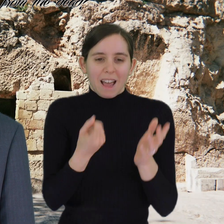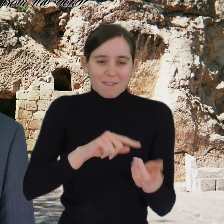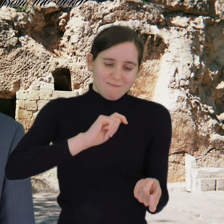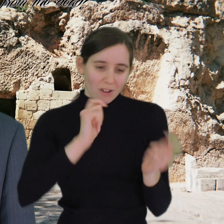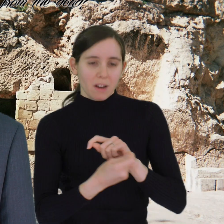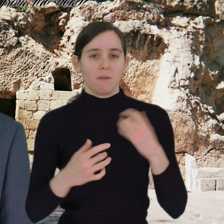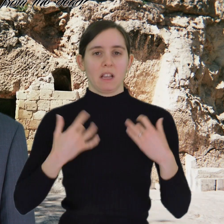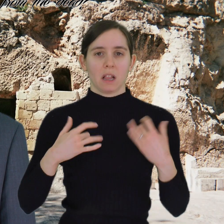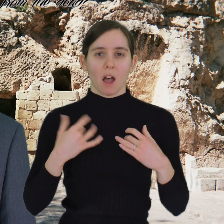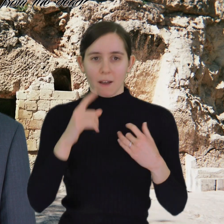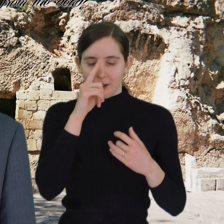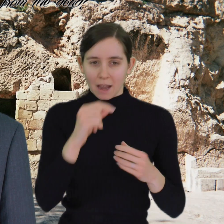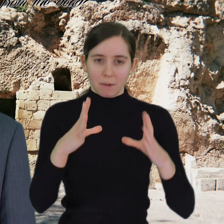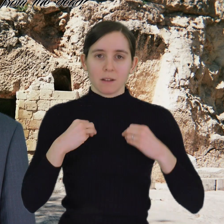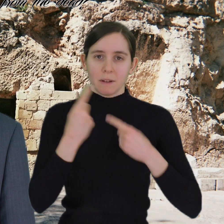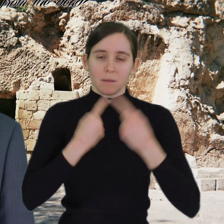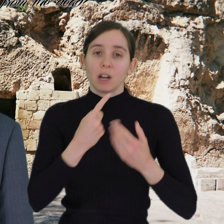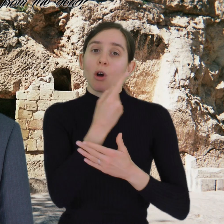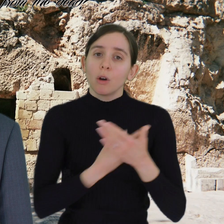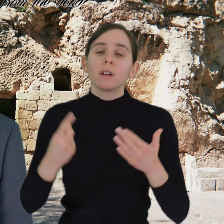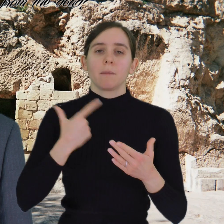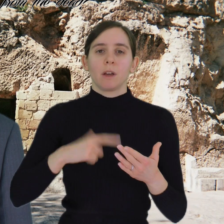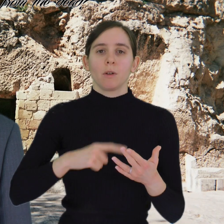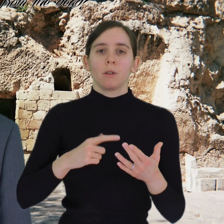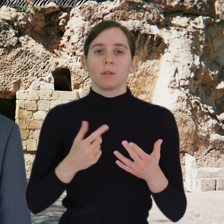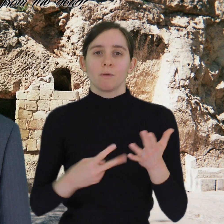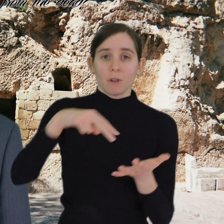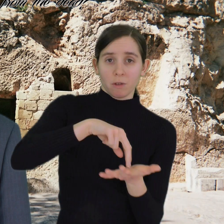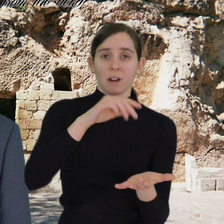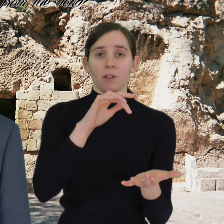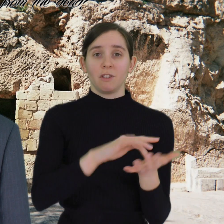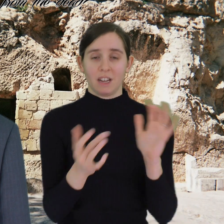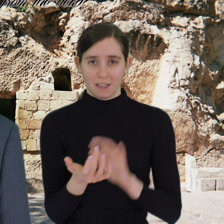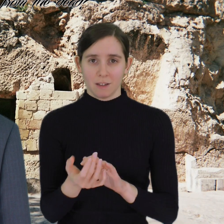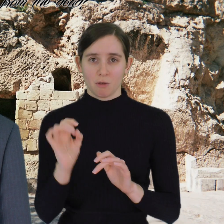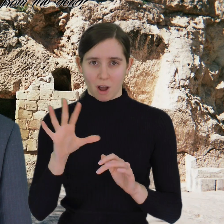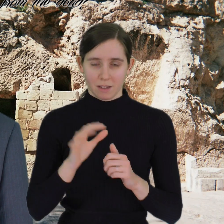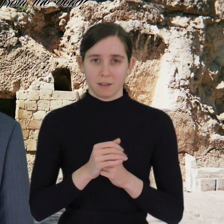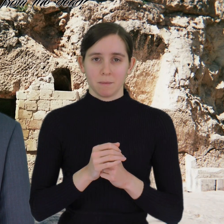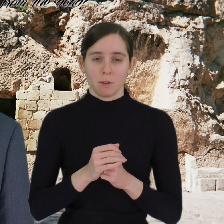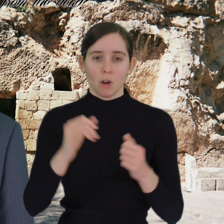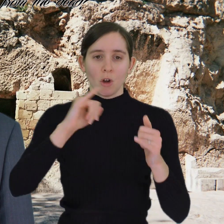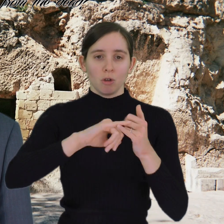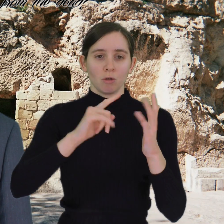reasonably explained only because of the resurrection of Christ. "Saul grew more and more powerful